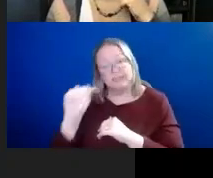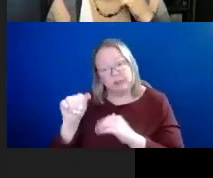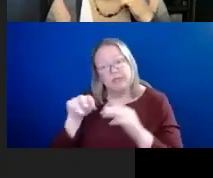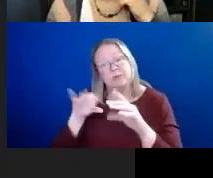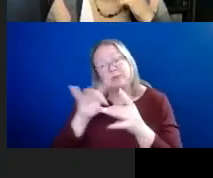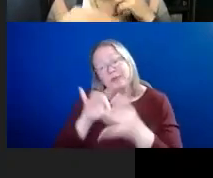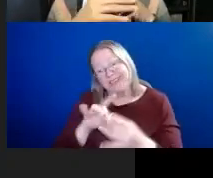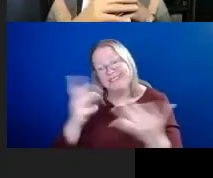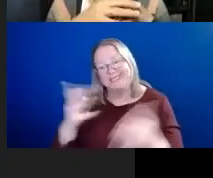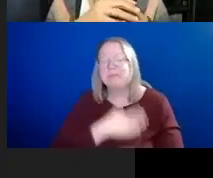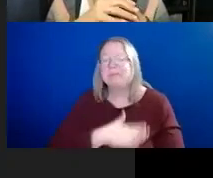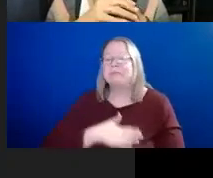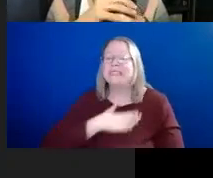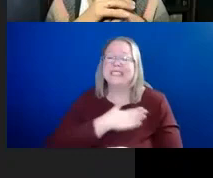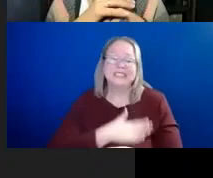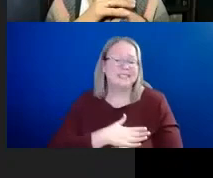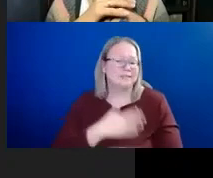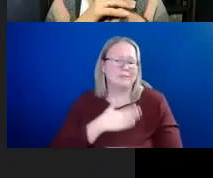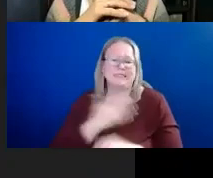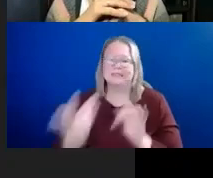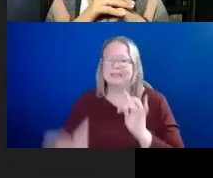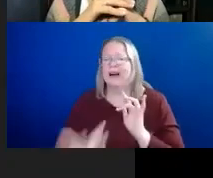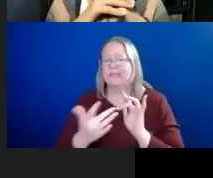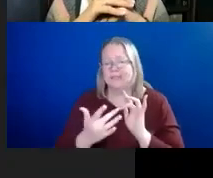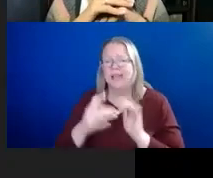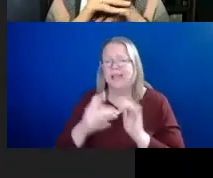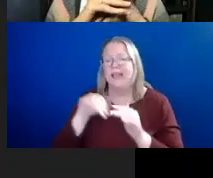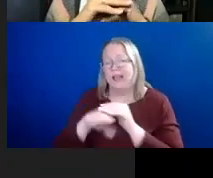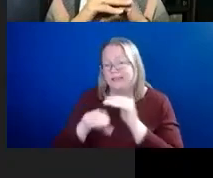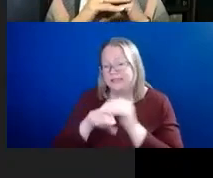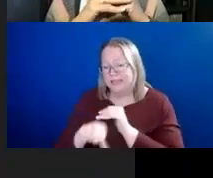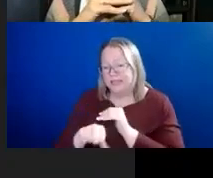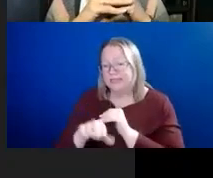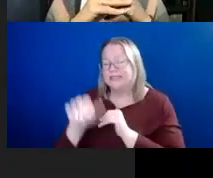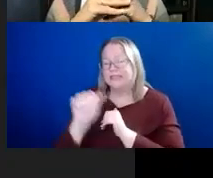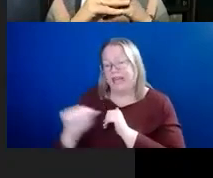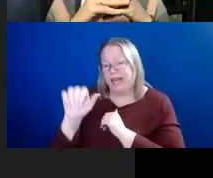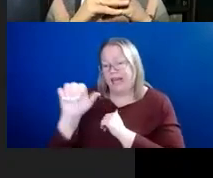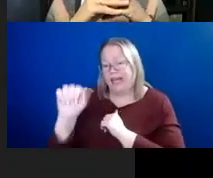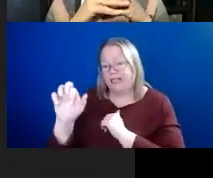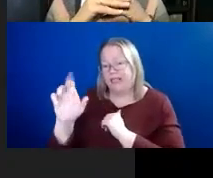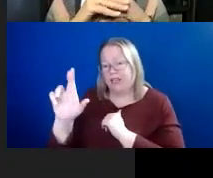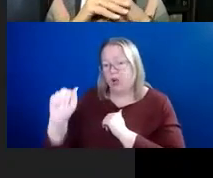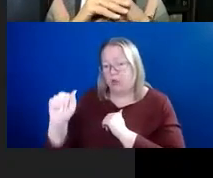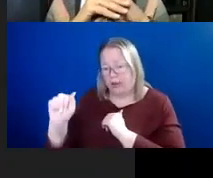please do not hesitate to reach out to access at 13:30:08 AERA.net